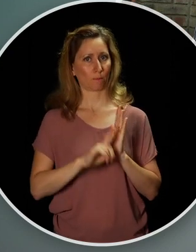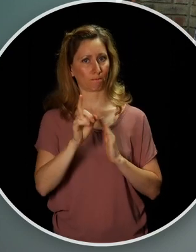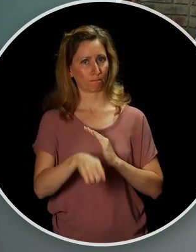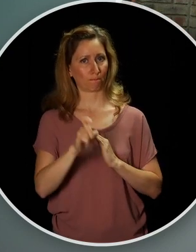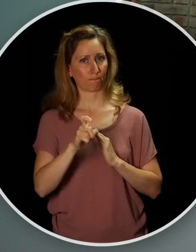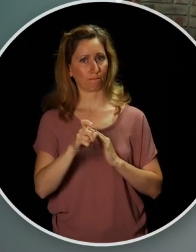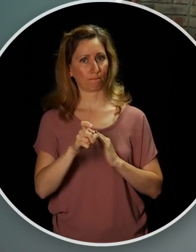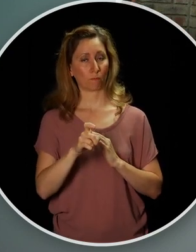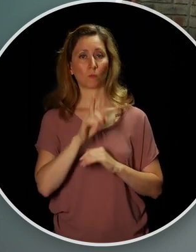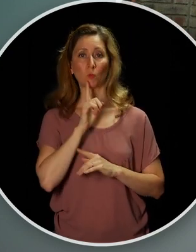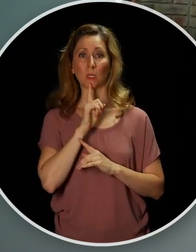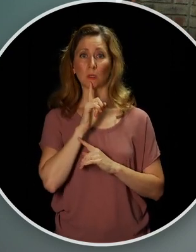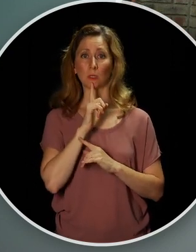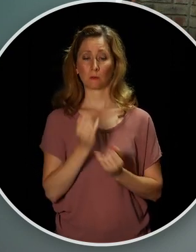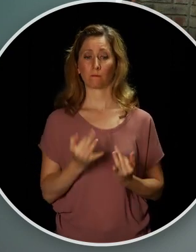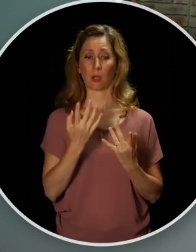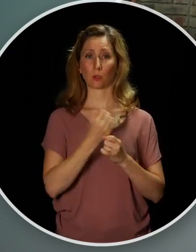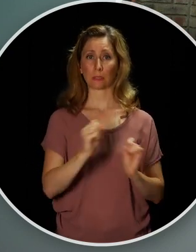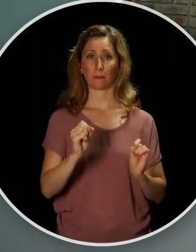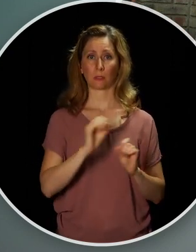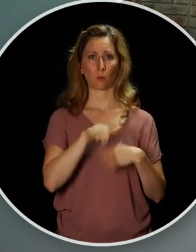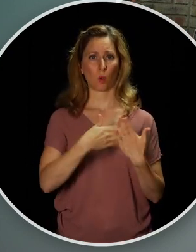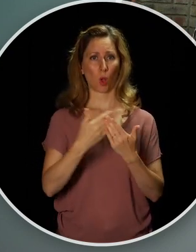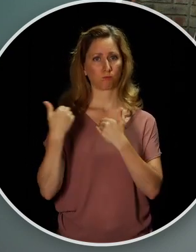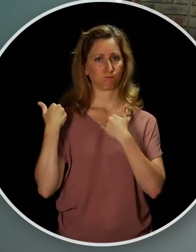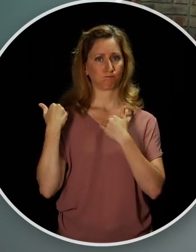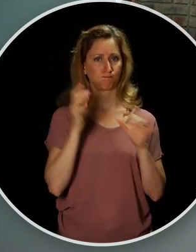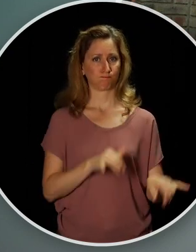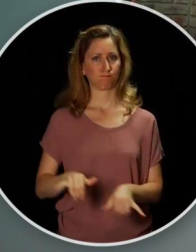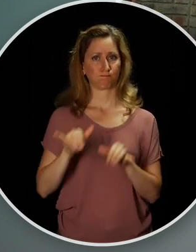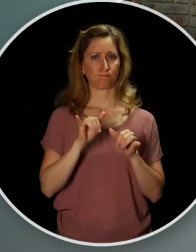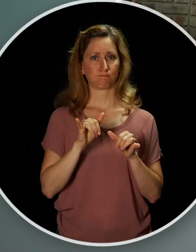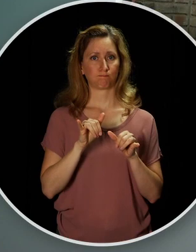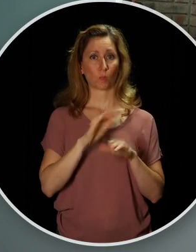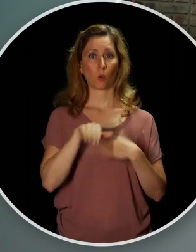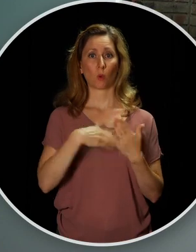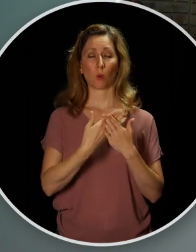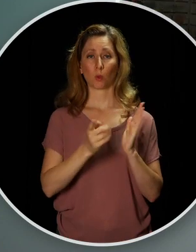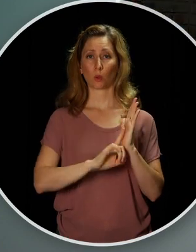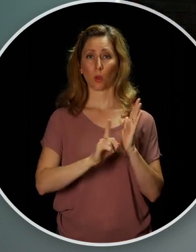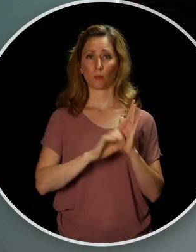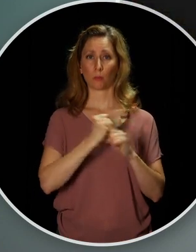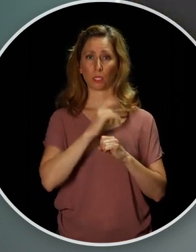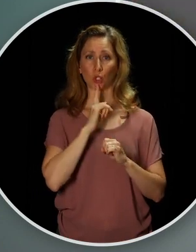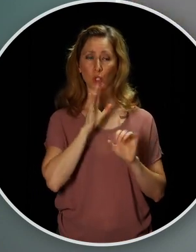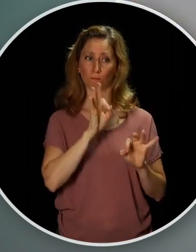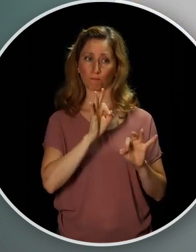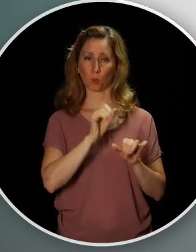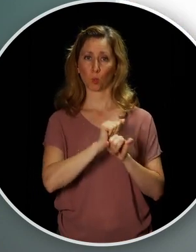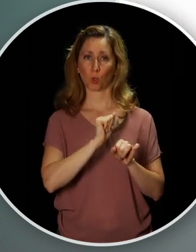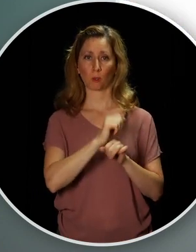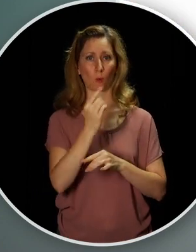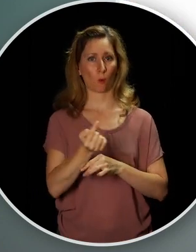Fire is everyone's fight. So, keep all of your smoke alarms working all of the time.